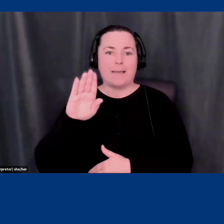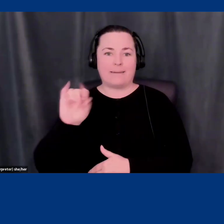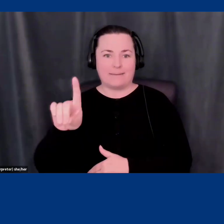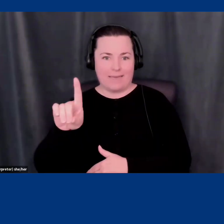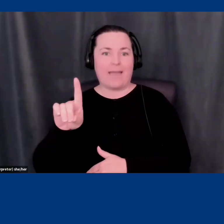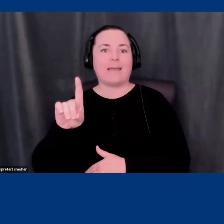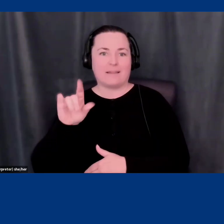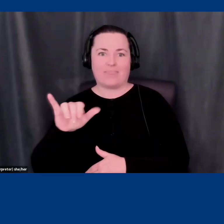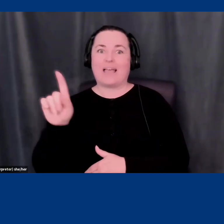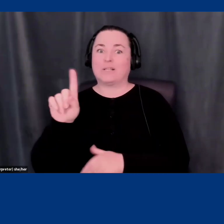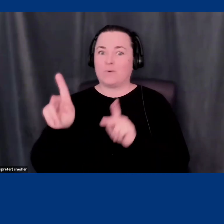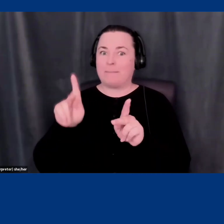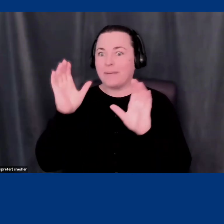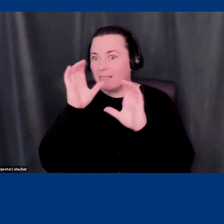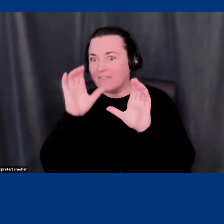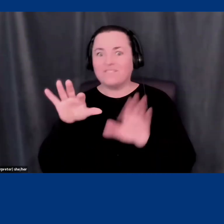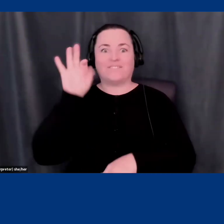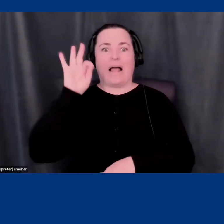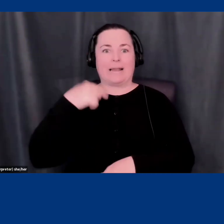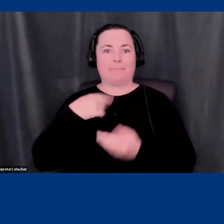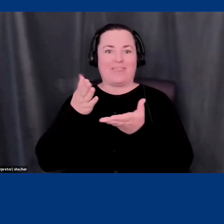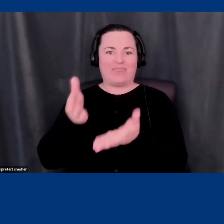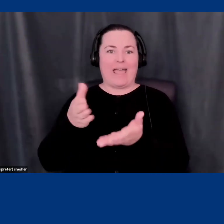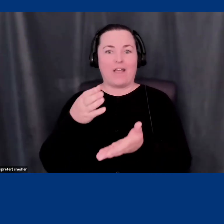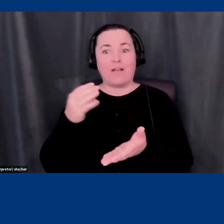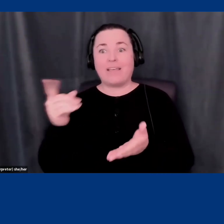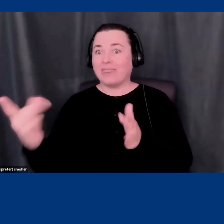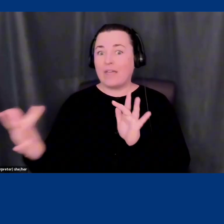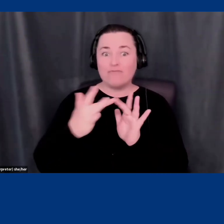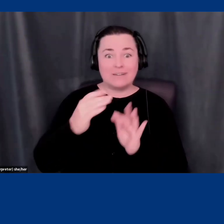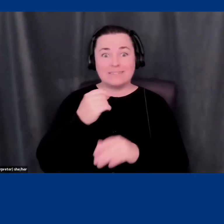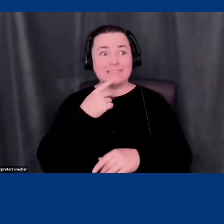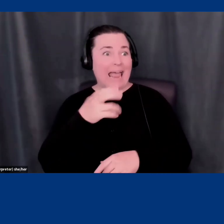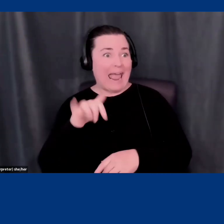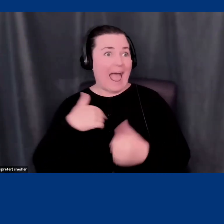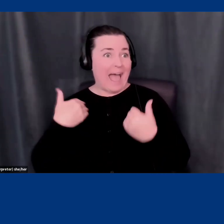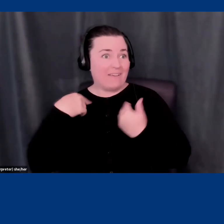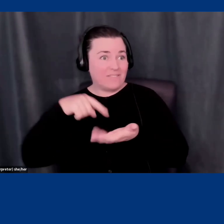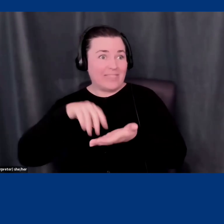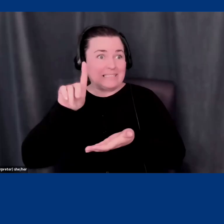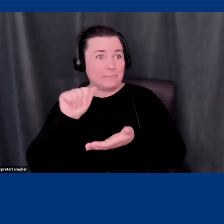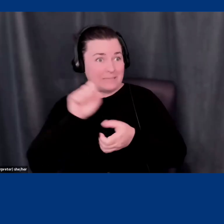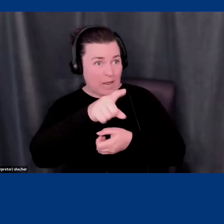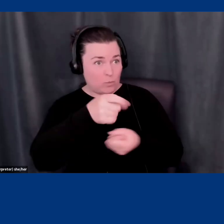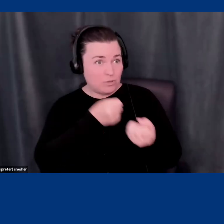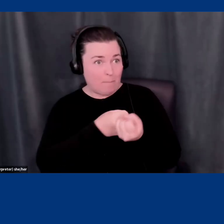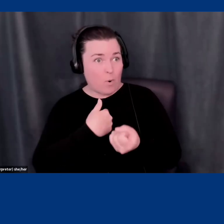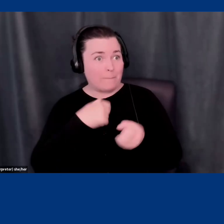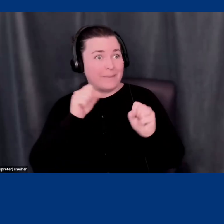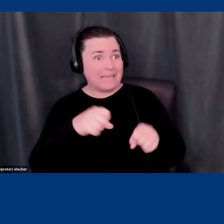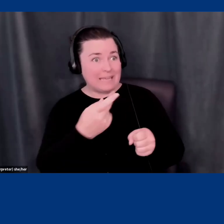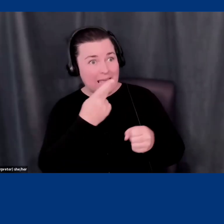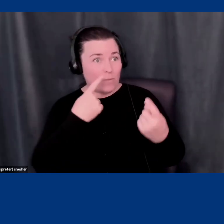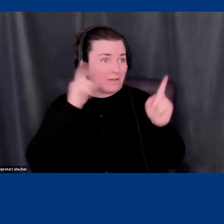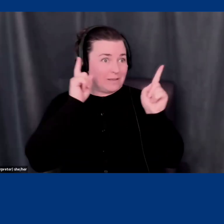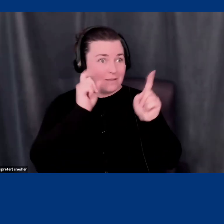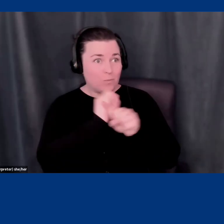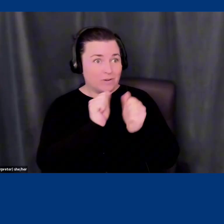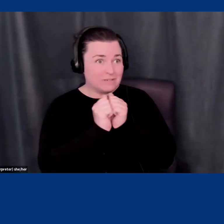they're reaching out and saying like, "Hey, I have this disability. Can you support me? Can we make this happen?" And I think through my experience, it has just been